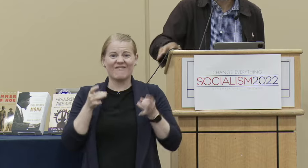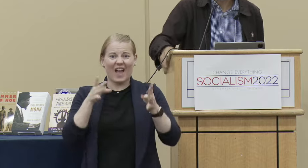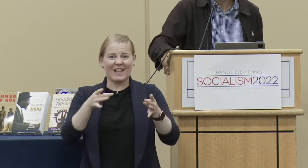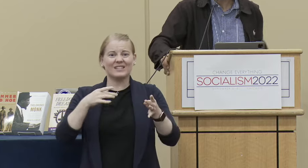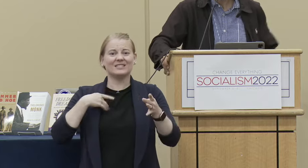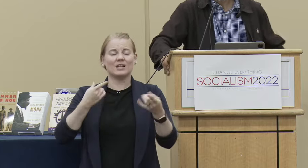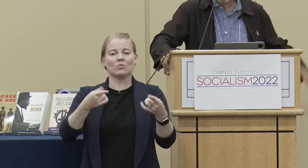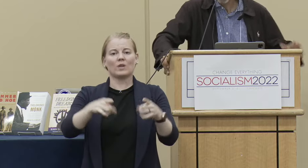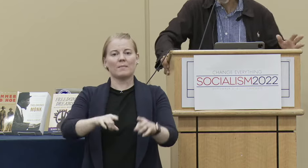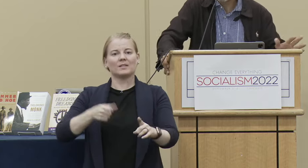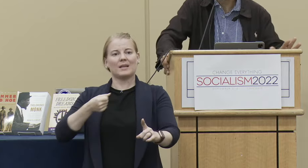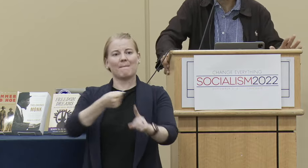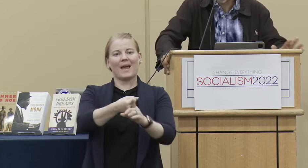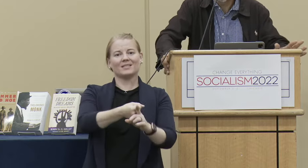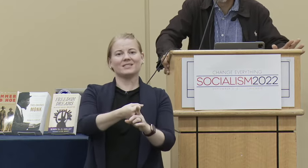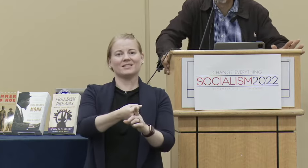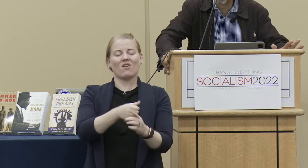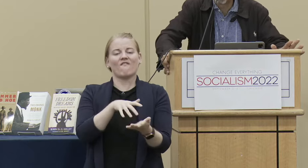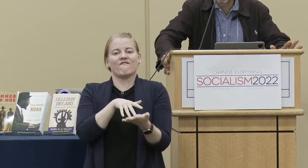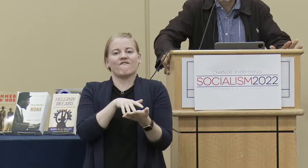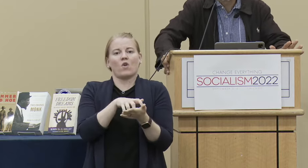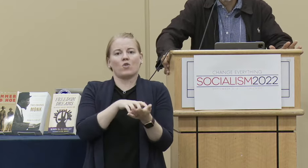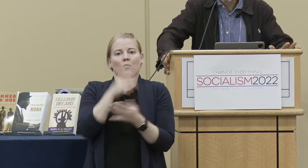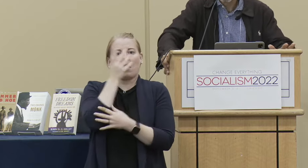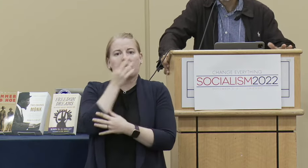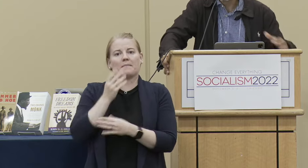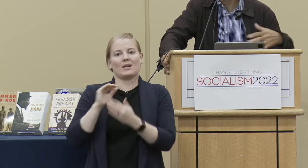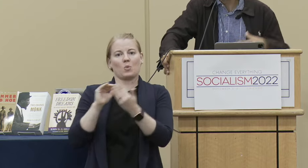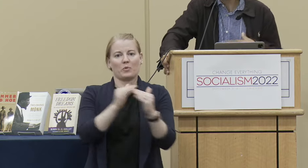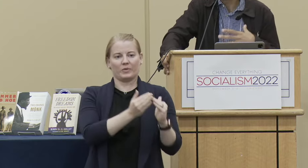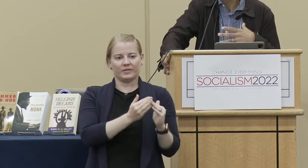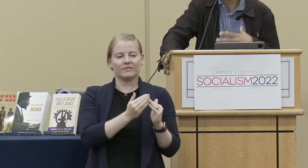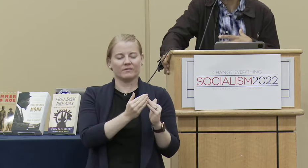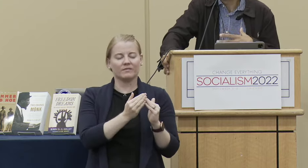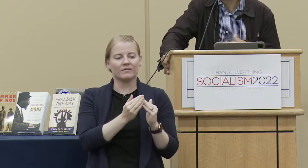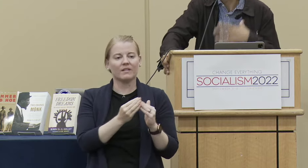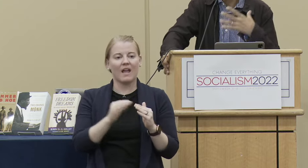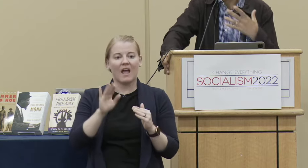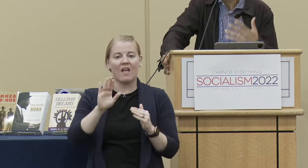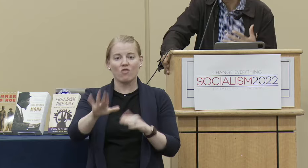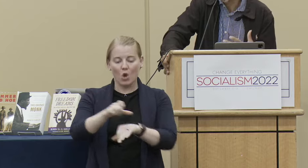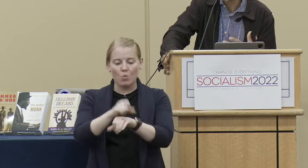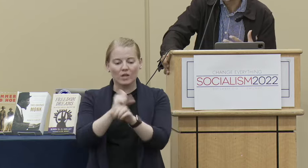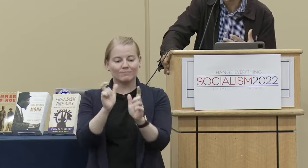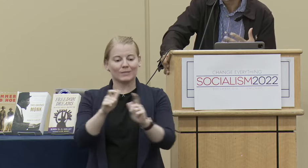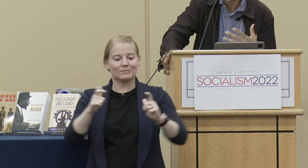visited upon vulnerable immigrant communities.